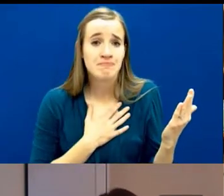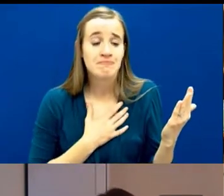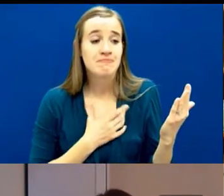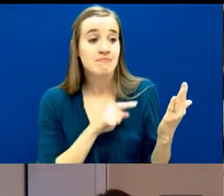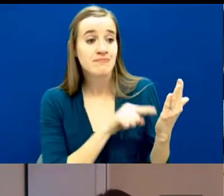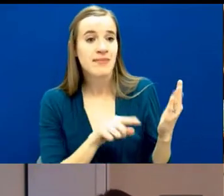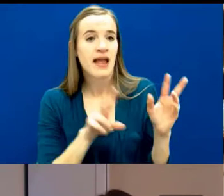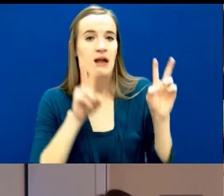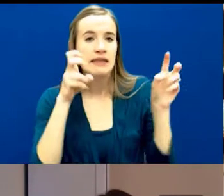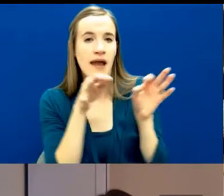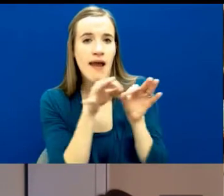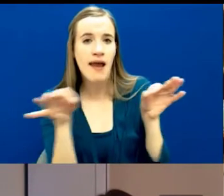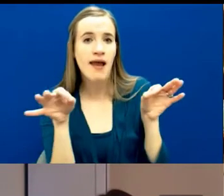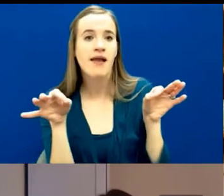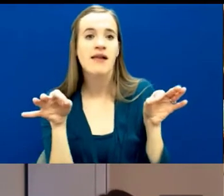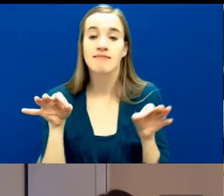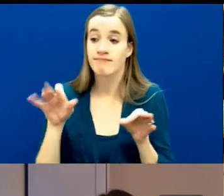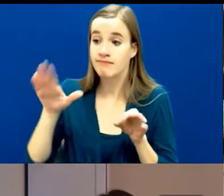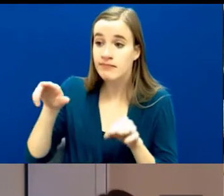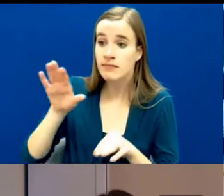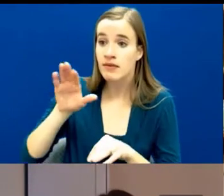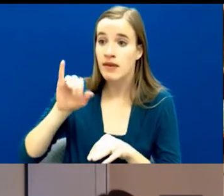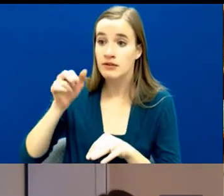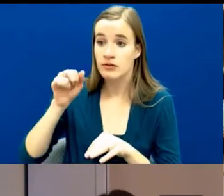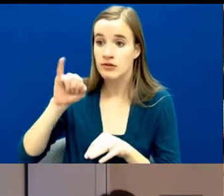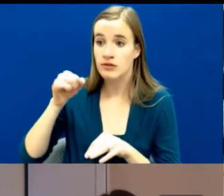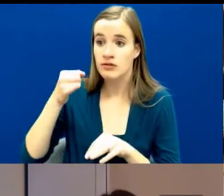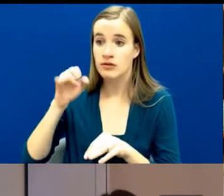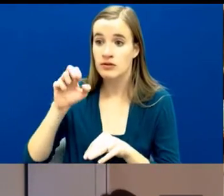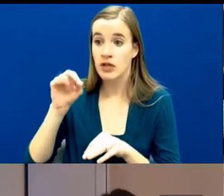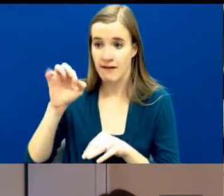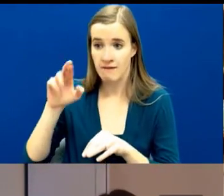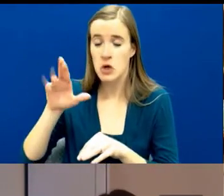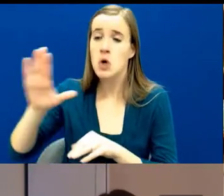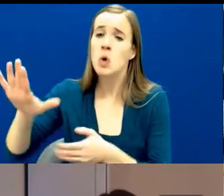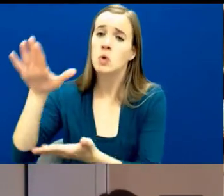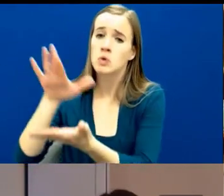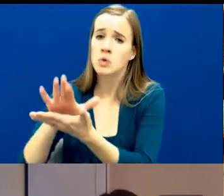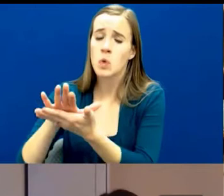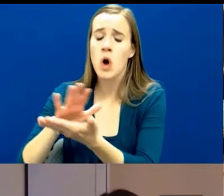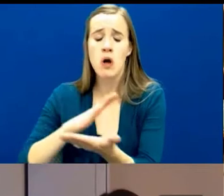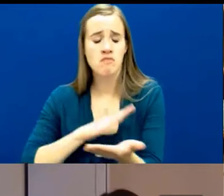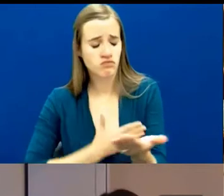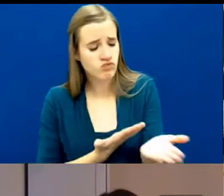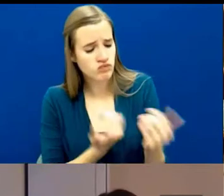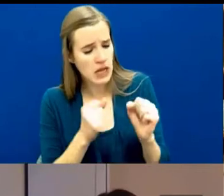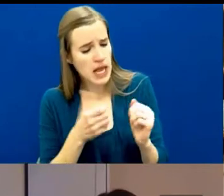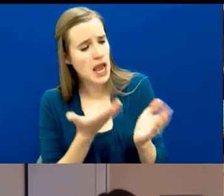her neighborhood school finally agrees she can attend, she and her classmates with disabilities aren't allowed to eat in the cafeteria with everyone else.